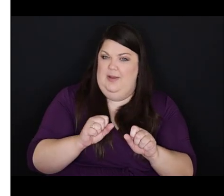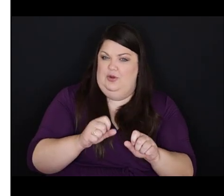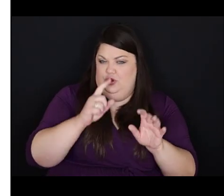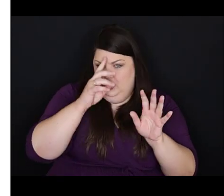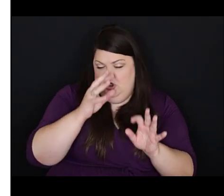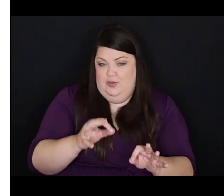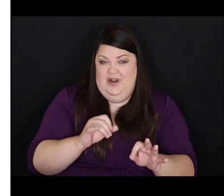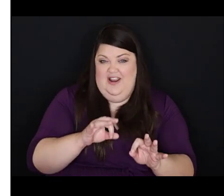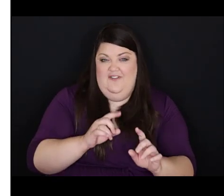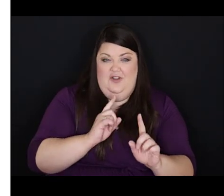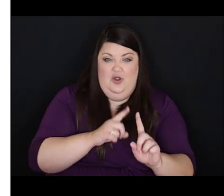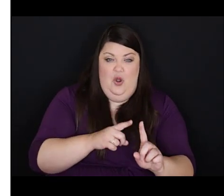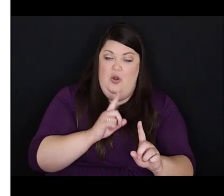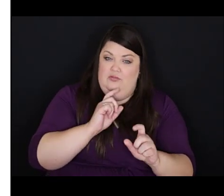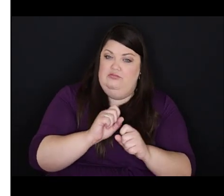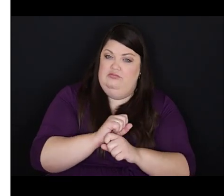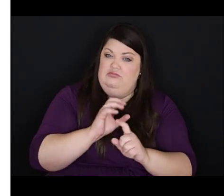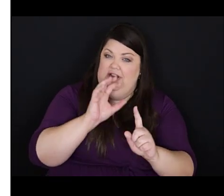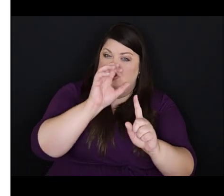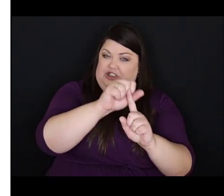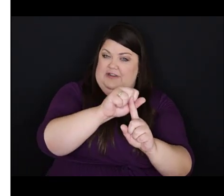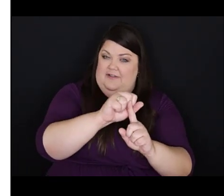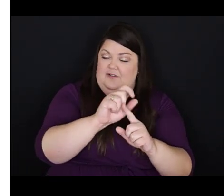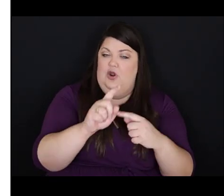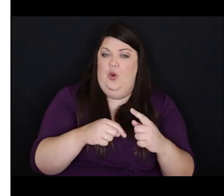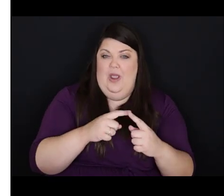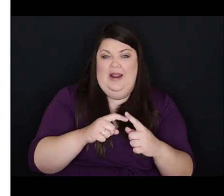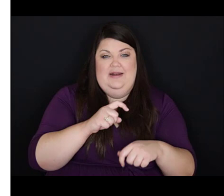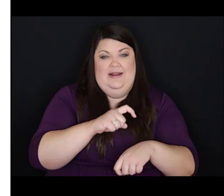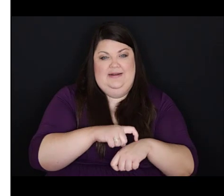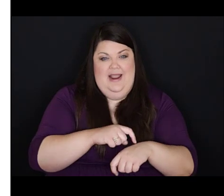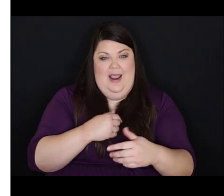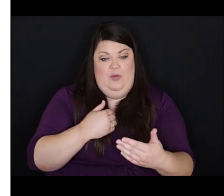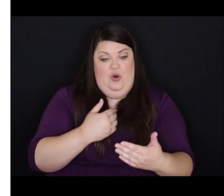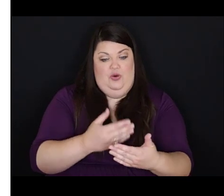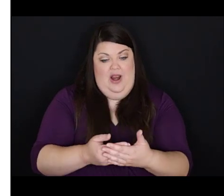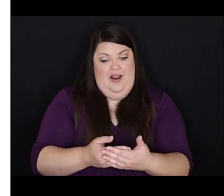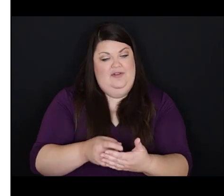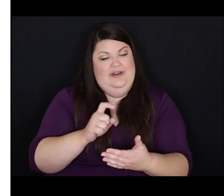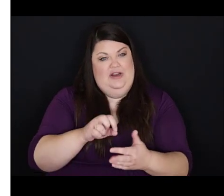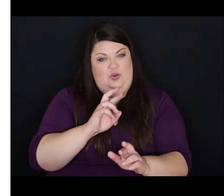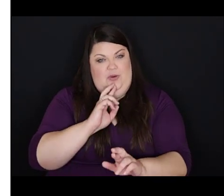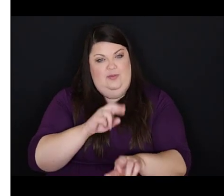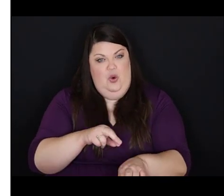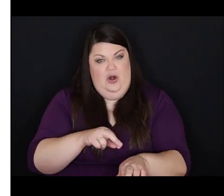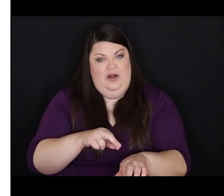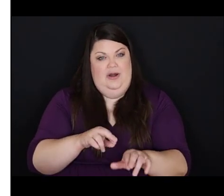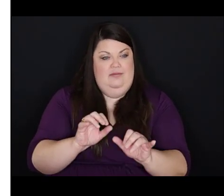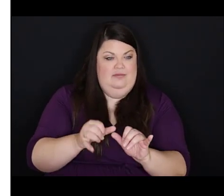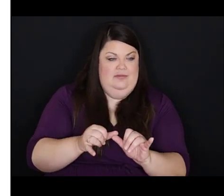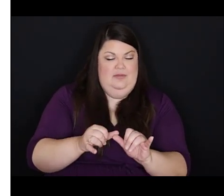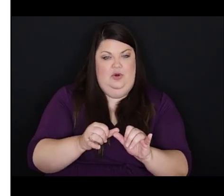whether the goal has been achieved when the time arrives to report progress. It is always